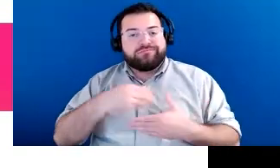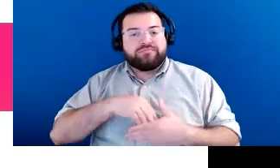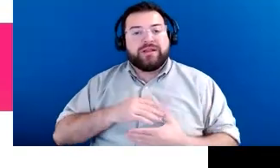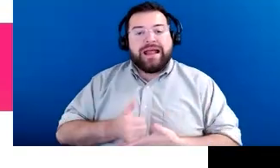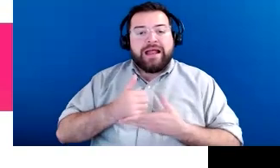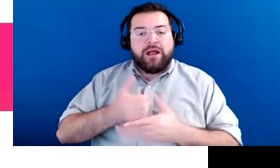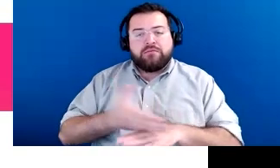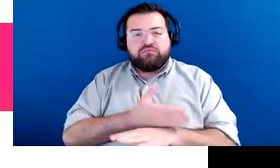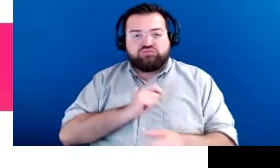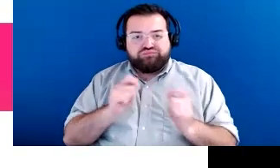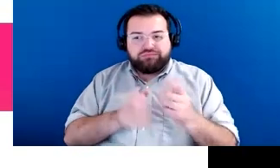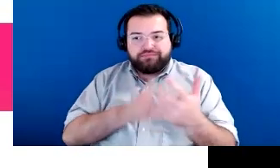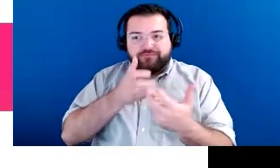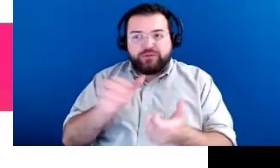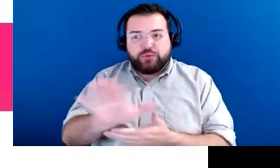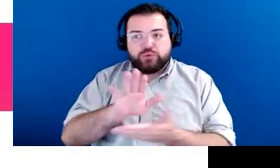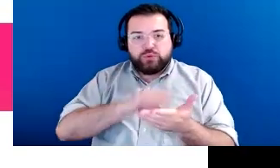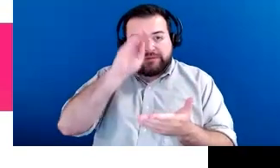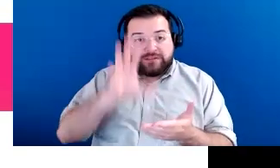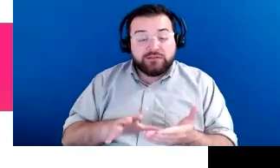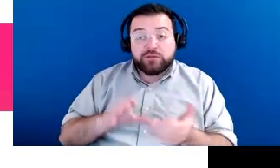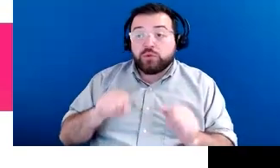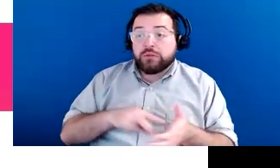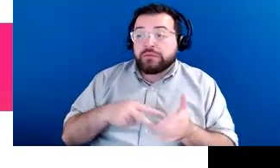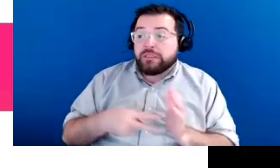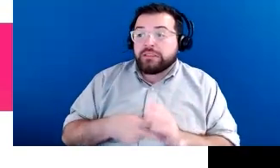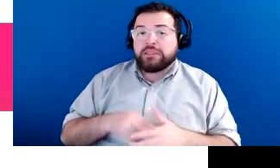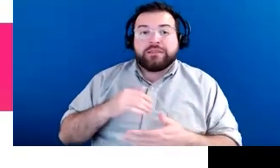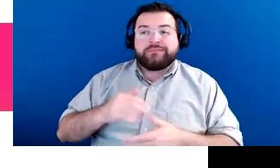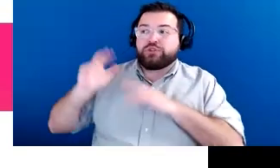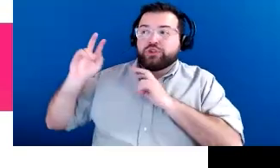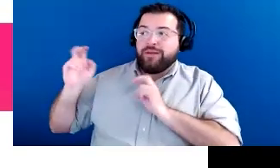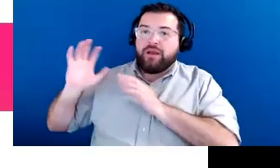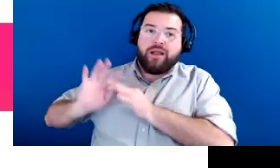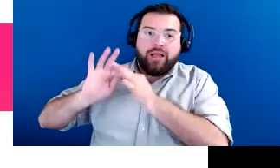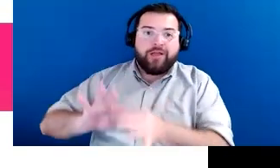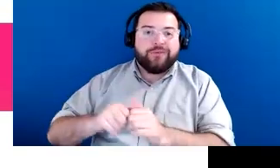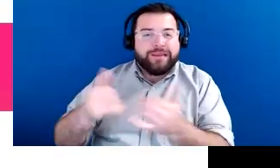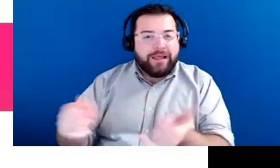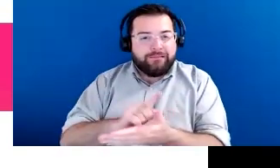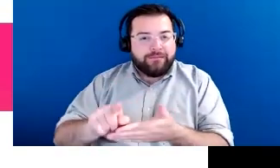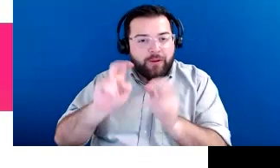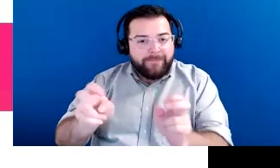And again, it could be connecting content or clarifying topics or providing additional information.